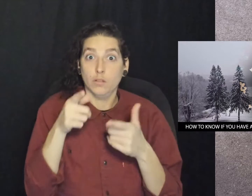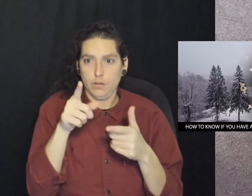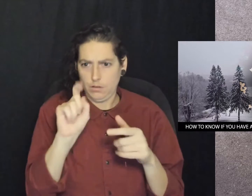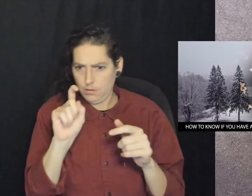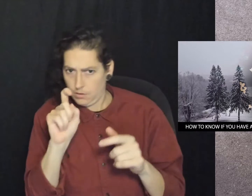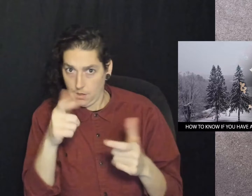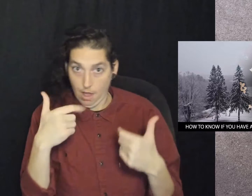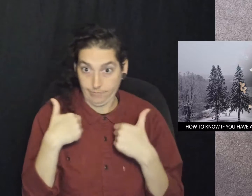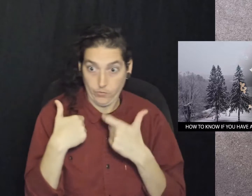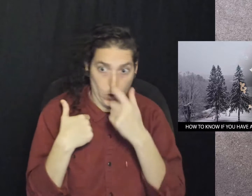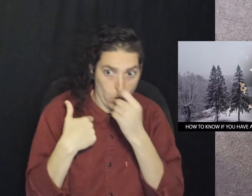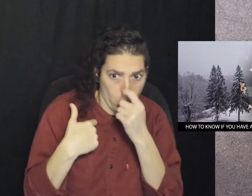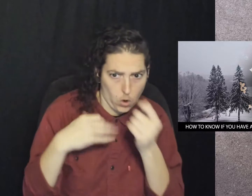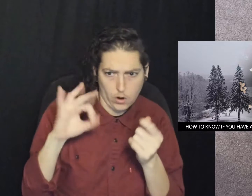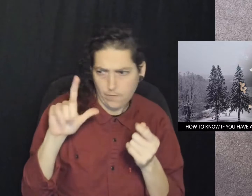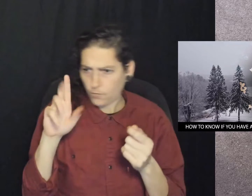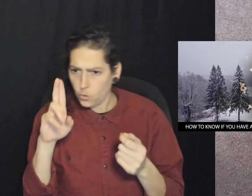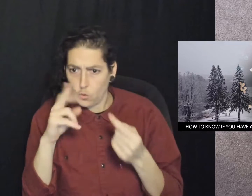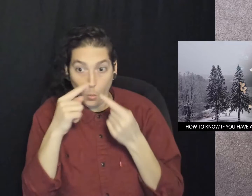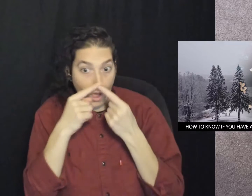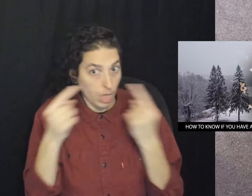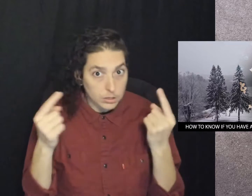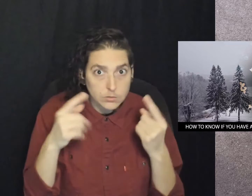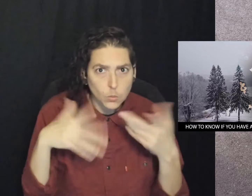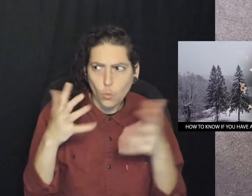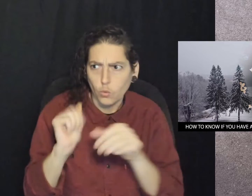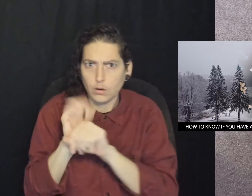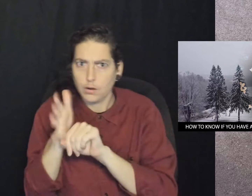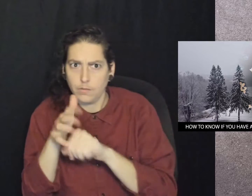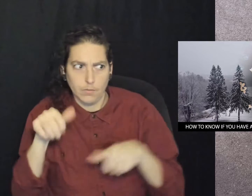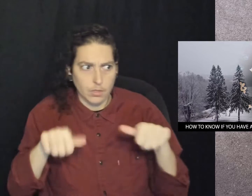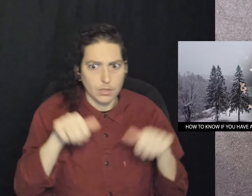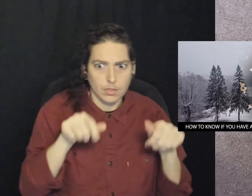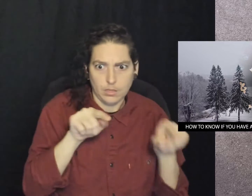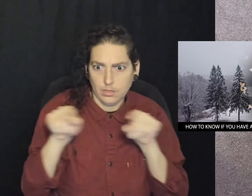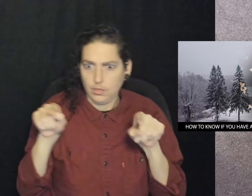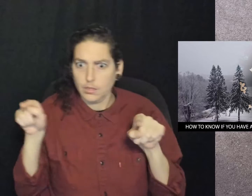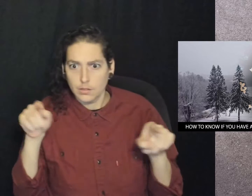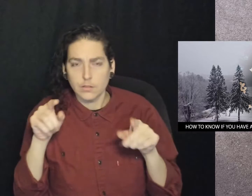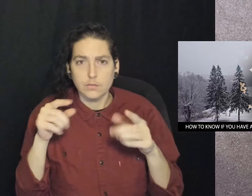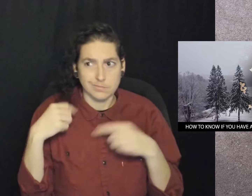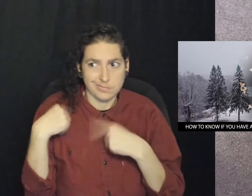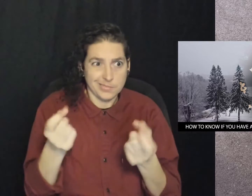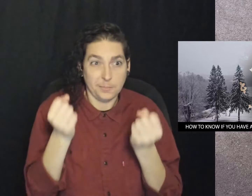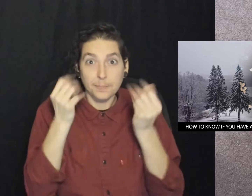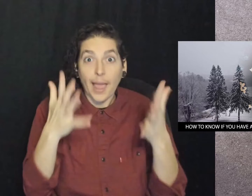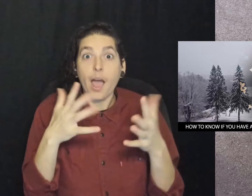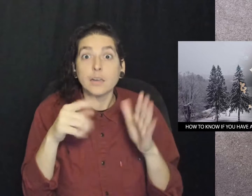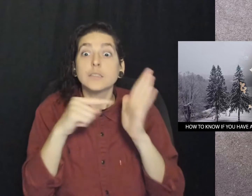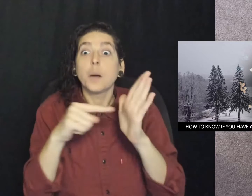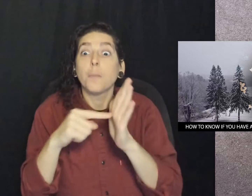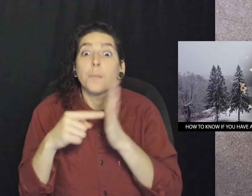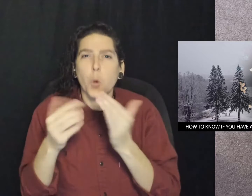whether you have a cold flu allergies or covid since many of the symptoms are the same